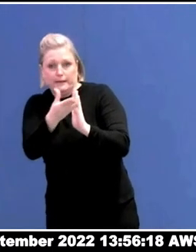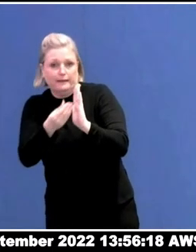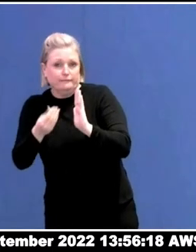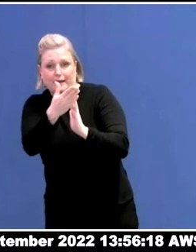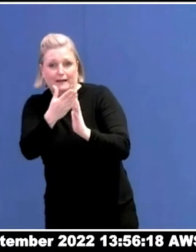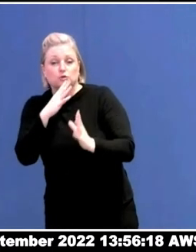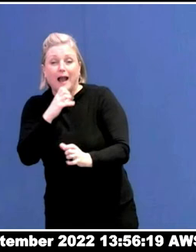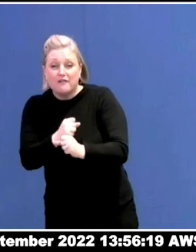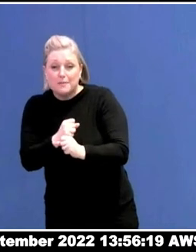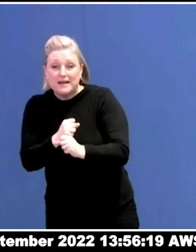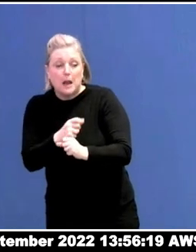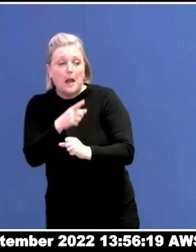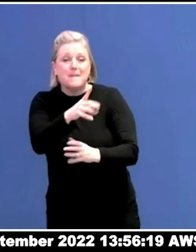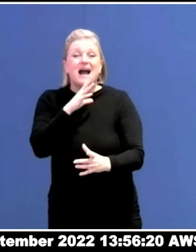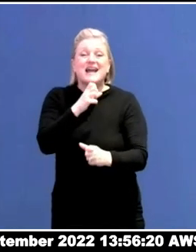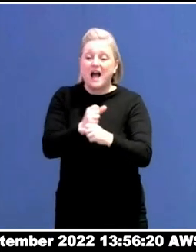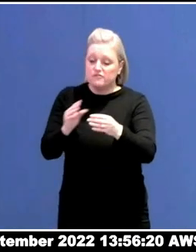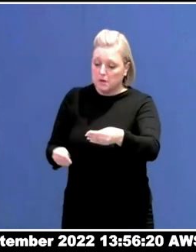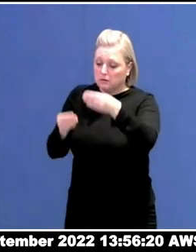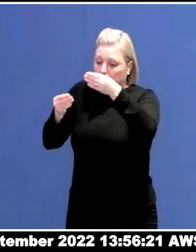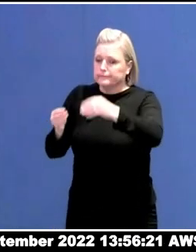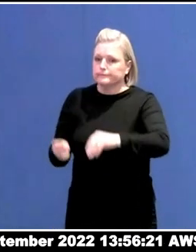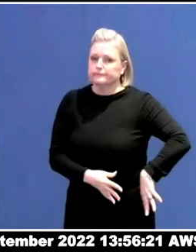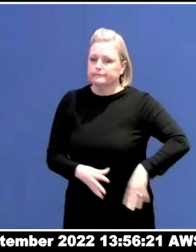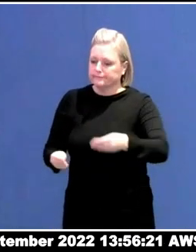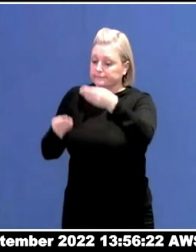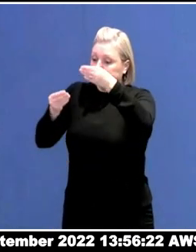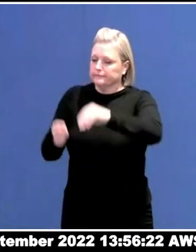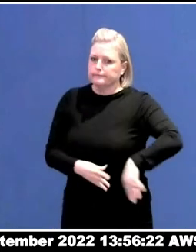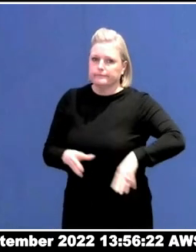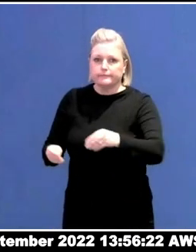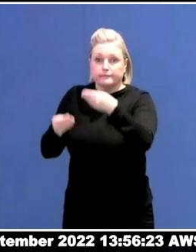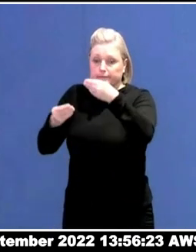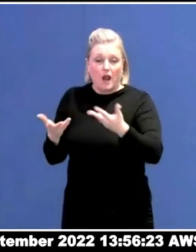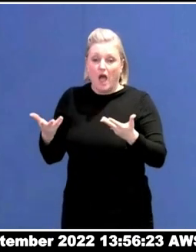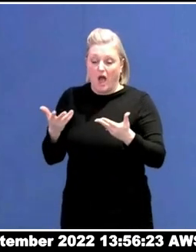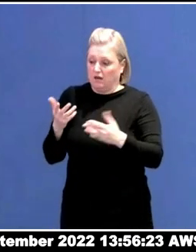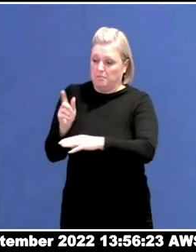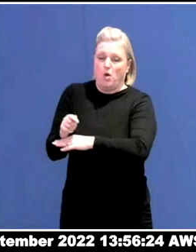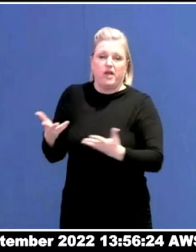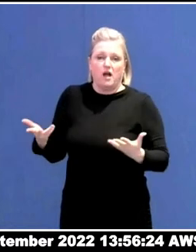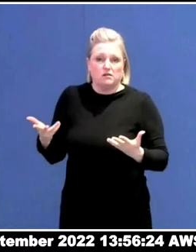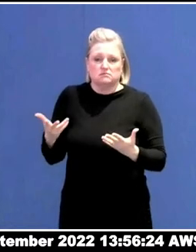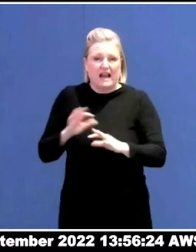So, law reform is necessary to outlaw the form of solitary confinement that Ms Kilroy has been talking about.